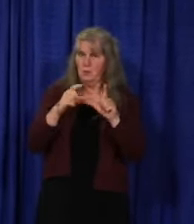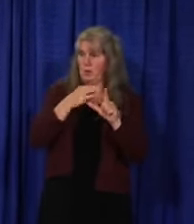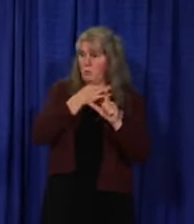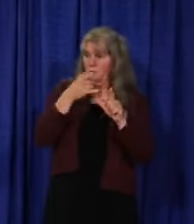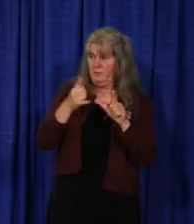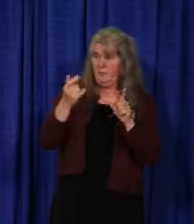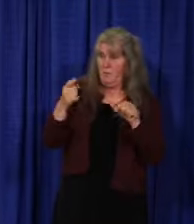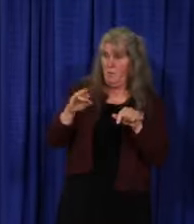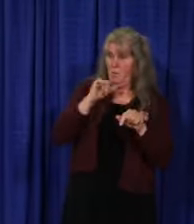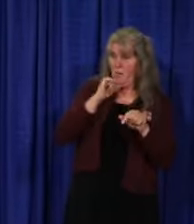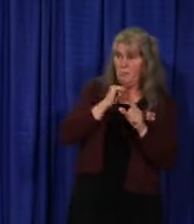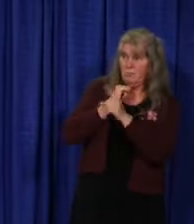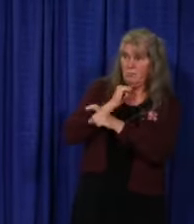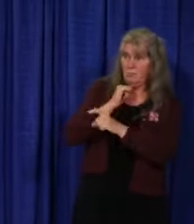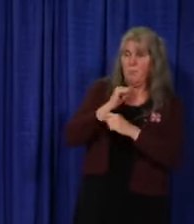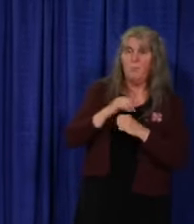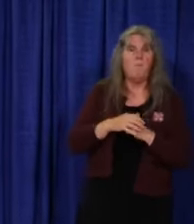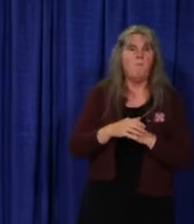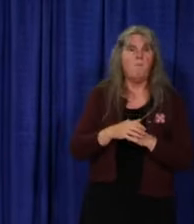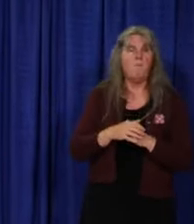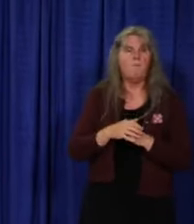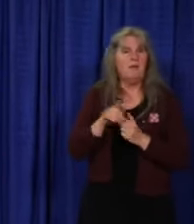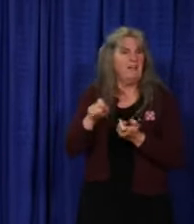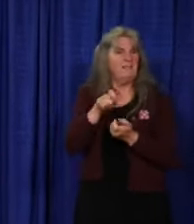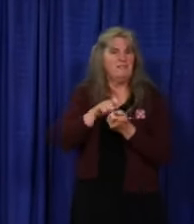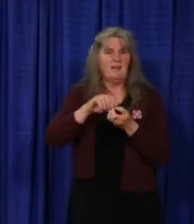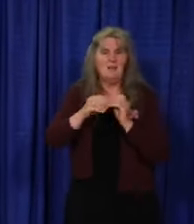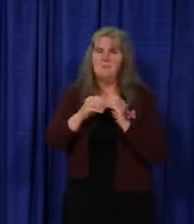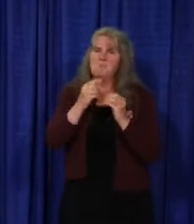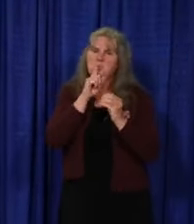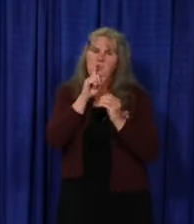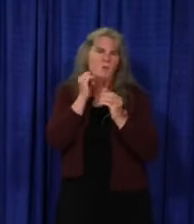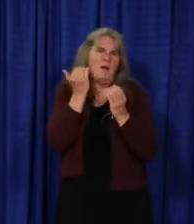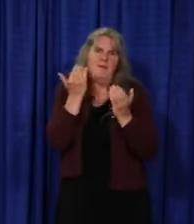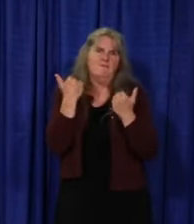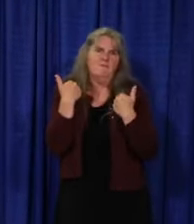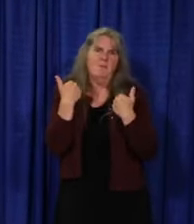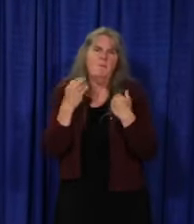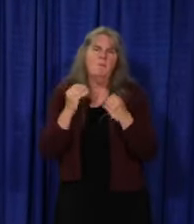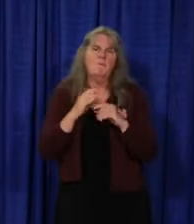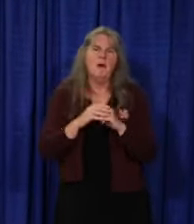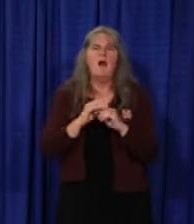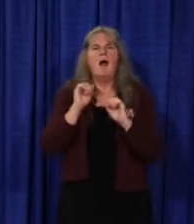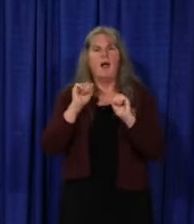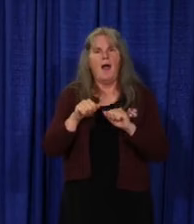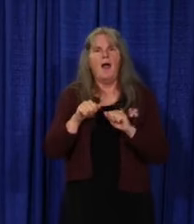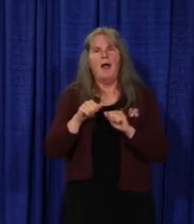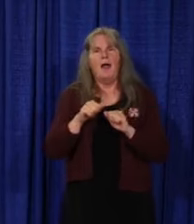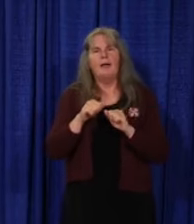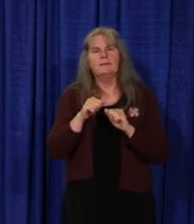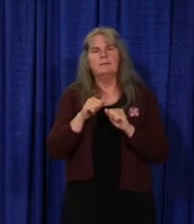happening. I don't have an updated number here for you, but what I can do as I can talk with